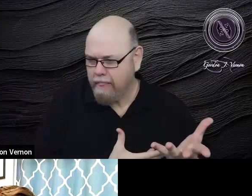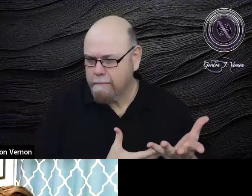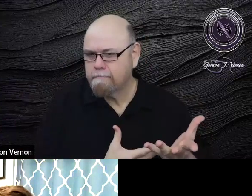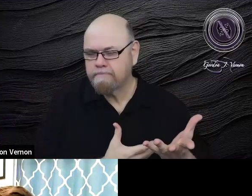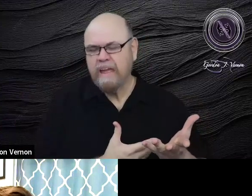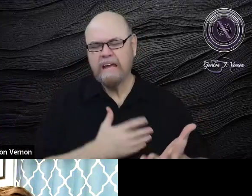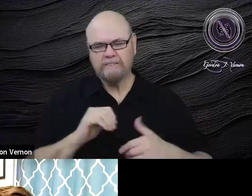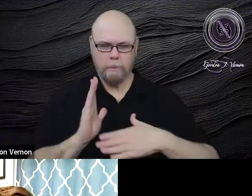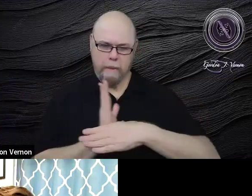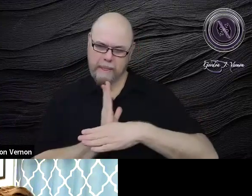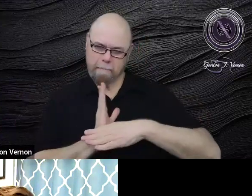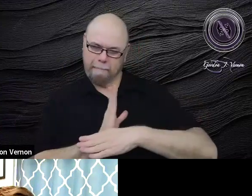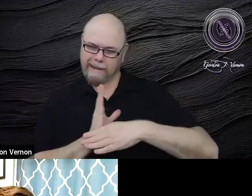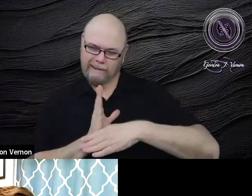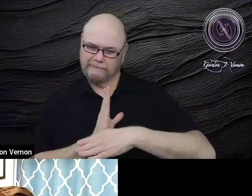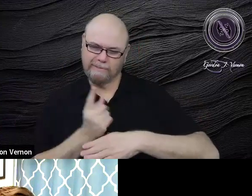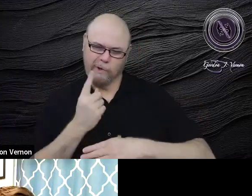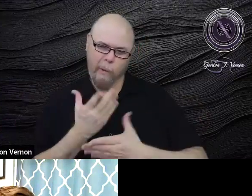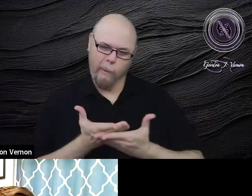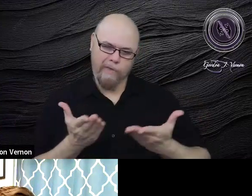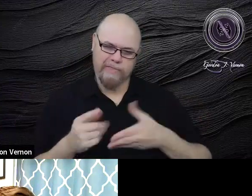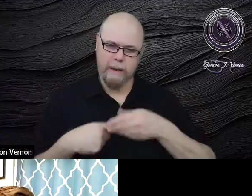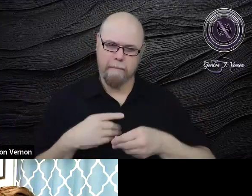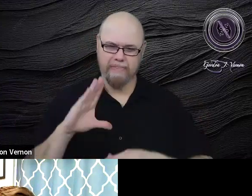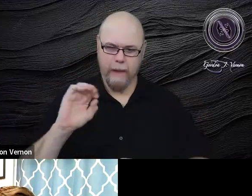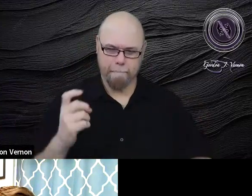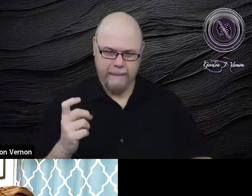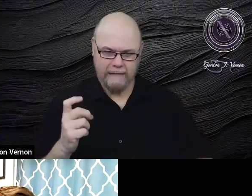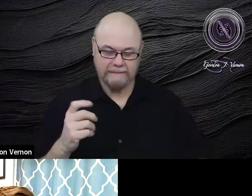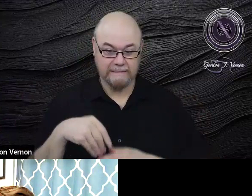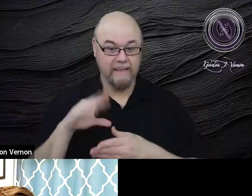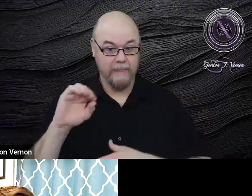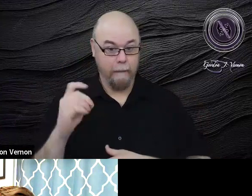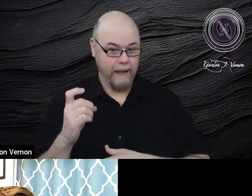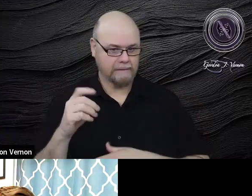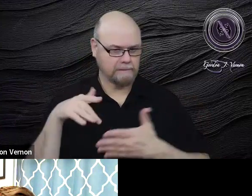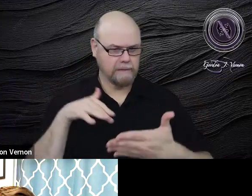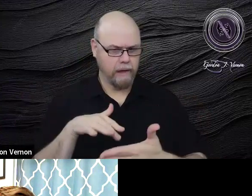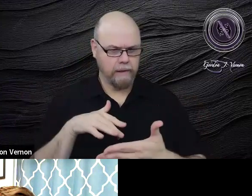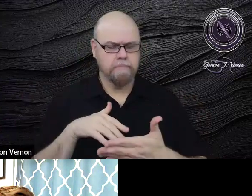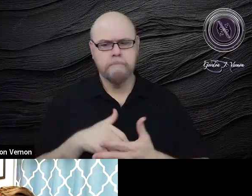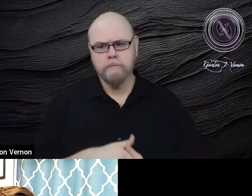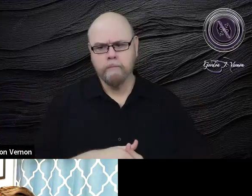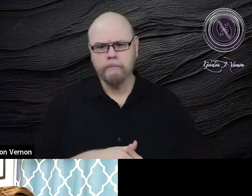or ignore right, or perform whatever kinds of spatial attention tasks, you can see in these plots